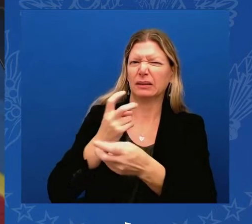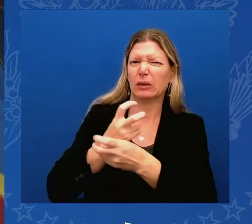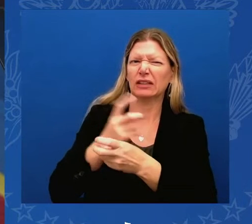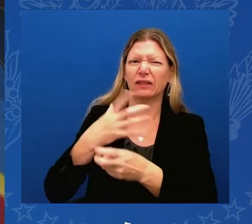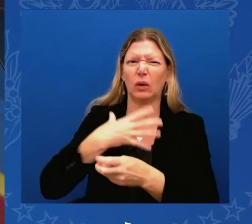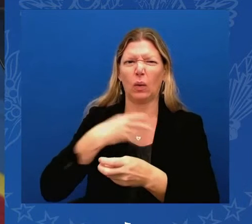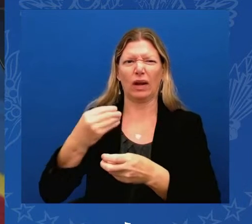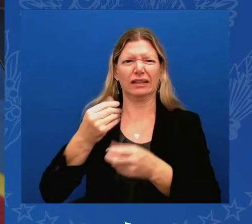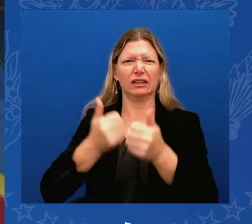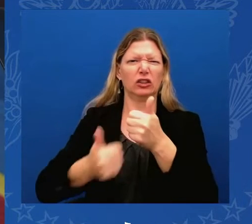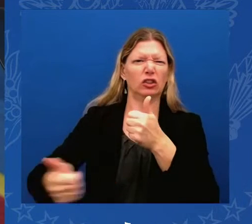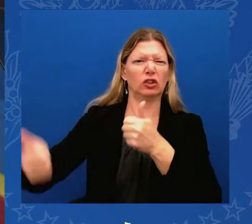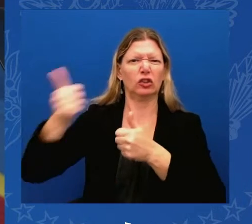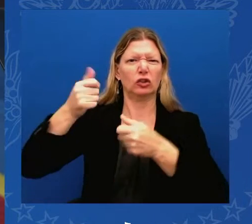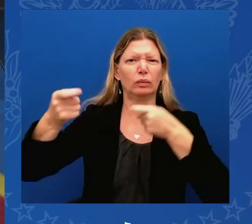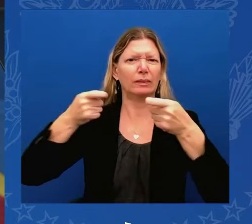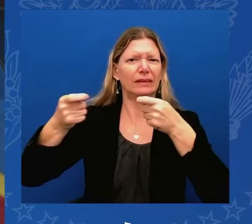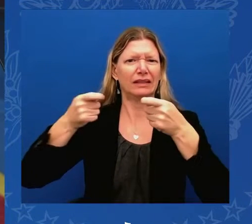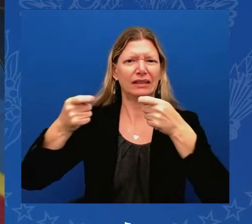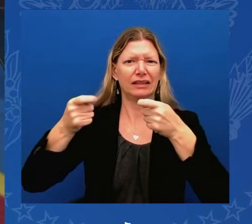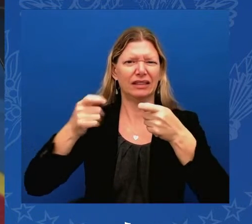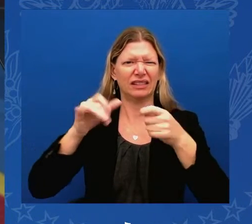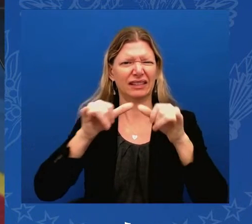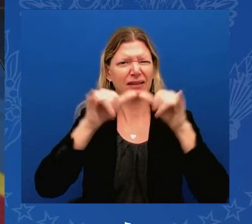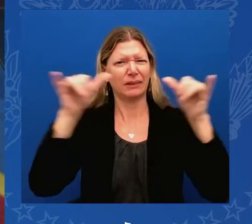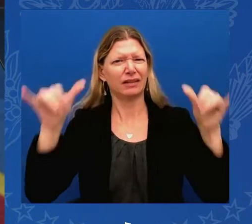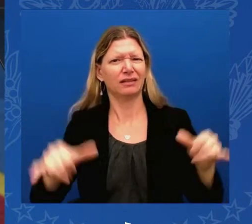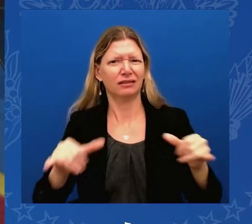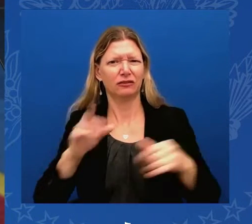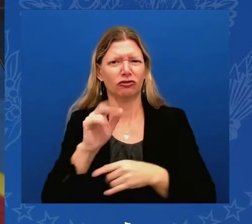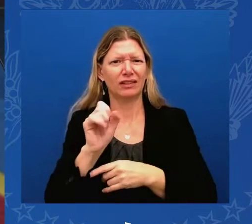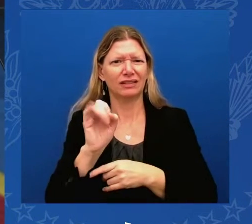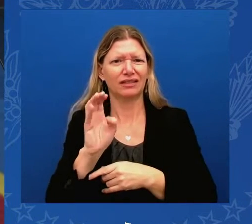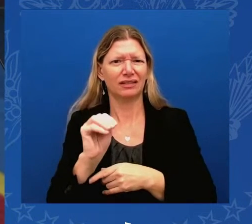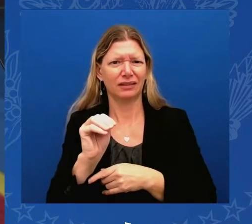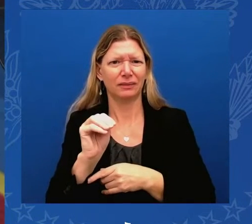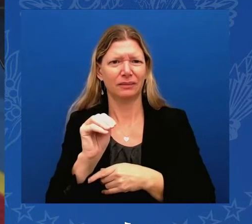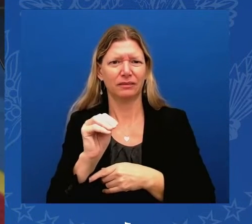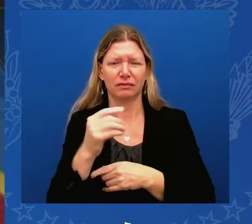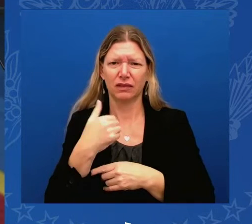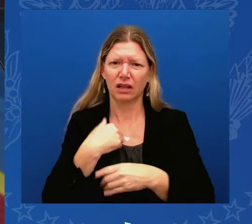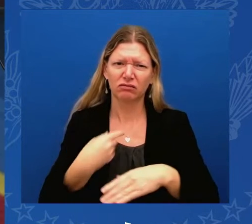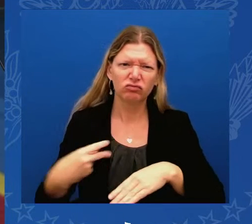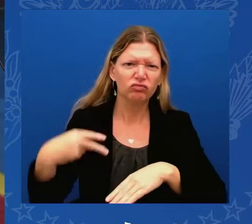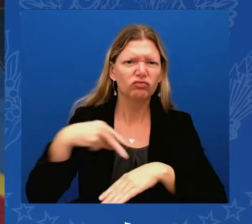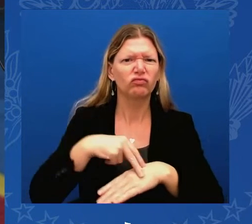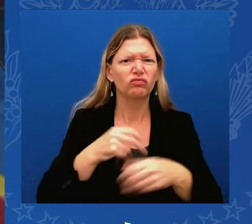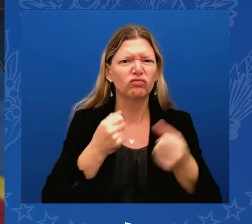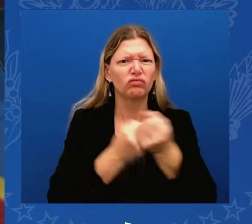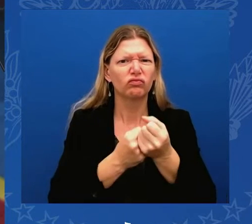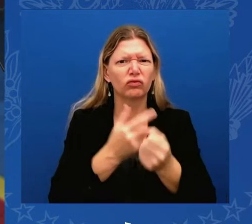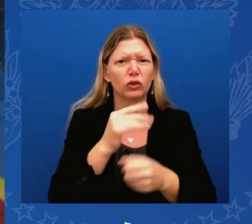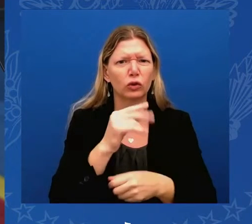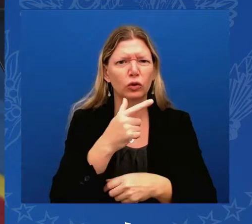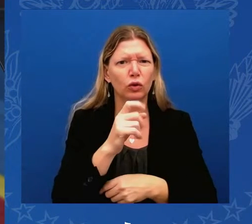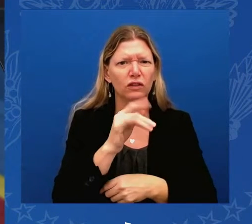to help create a country where you don't need to have that talk with your son or grandson as they get pulled over.